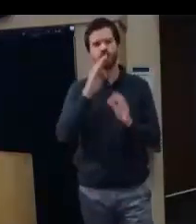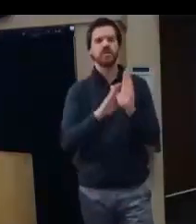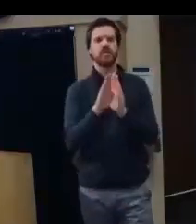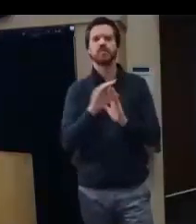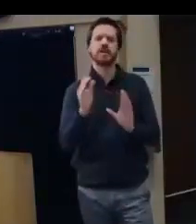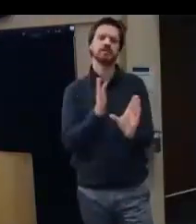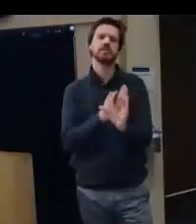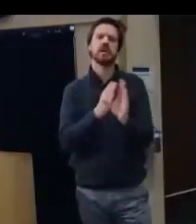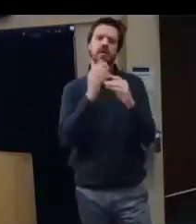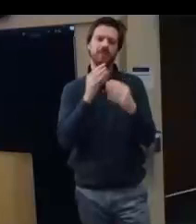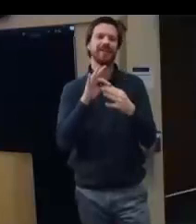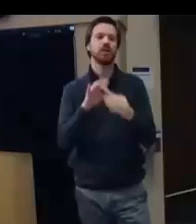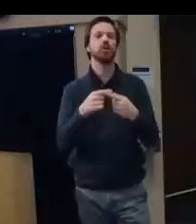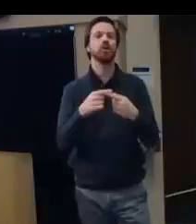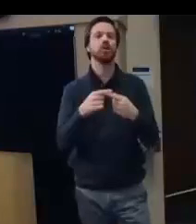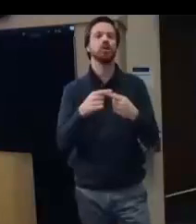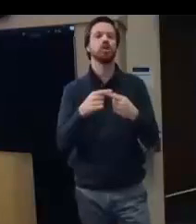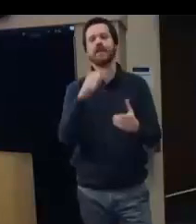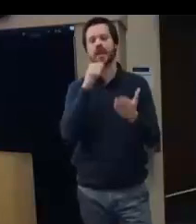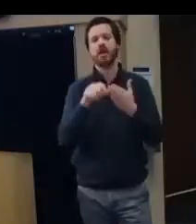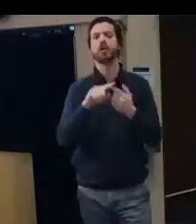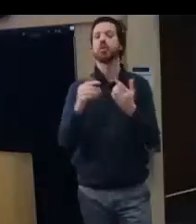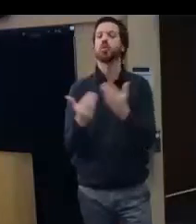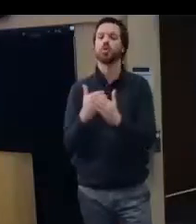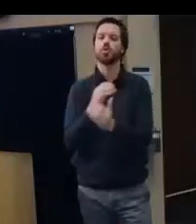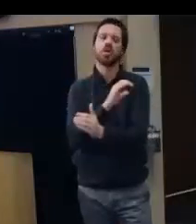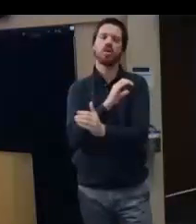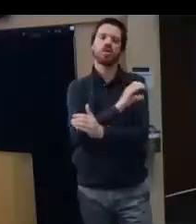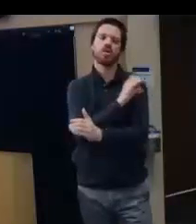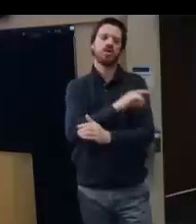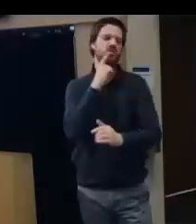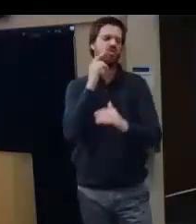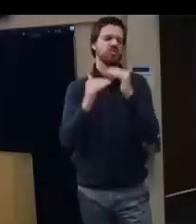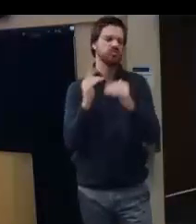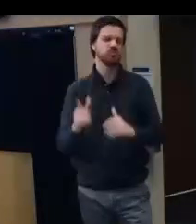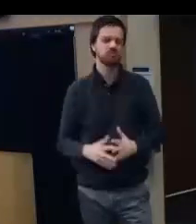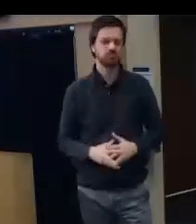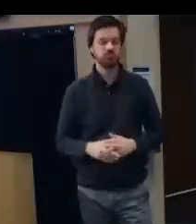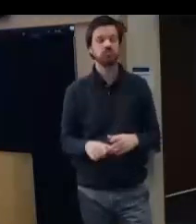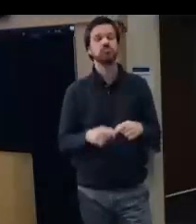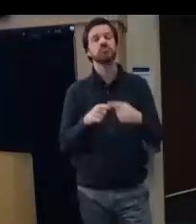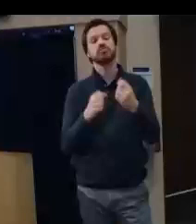psych information in the transfer letter sent to new adult clinici tech support maximal academic